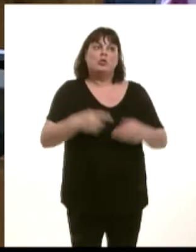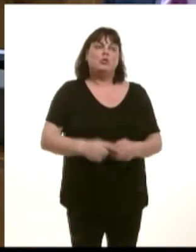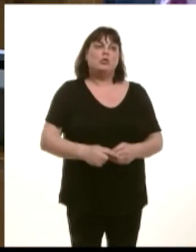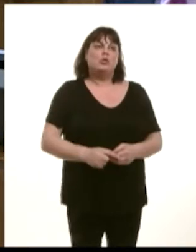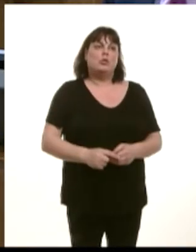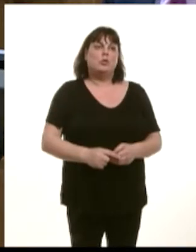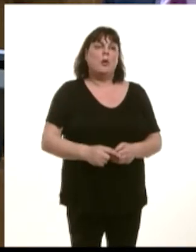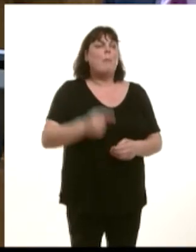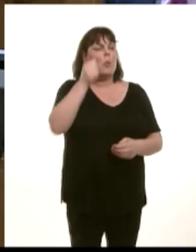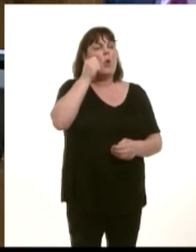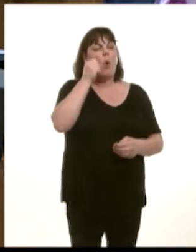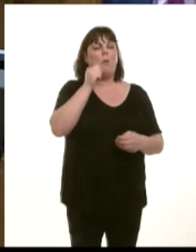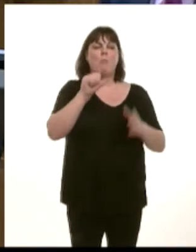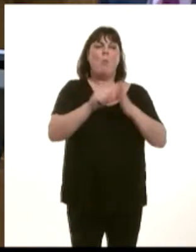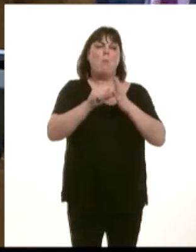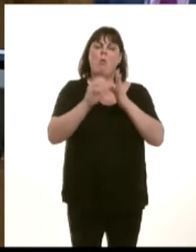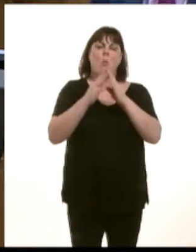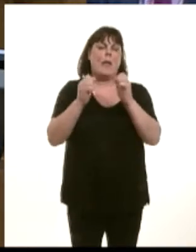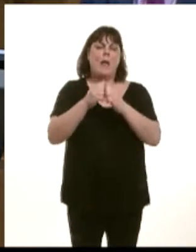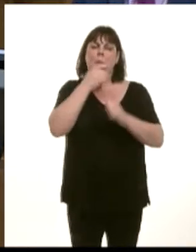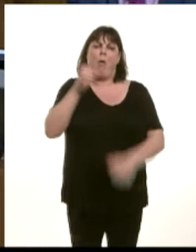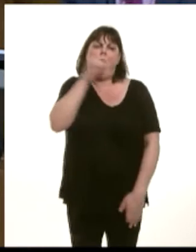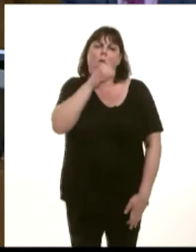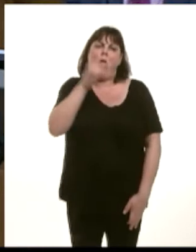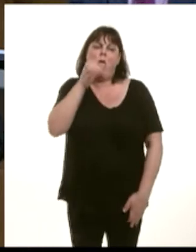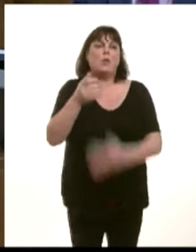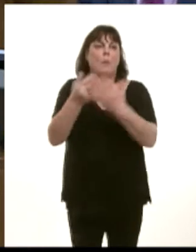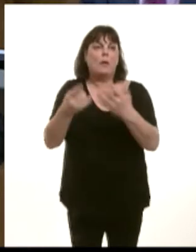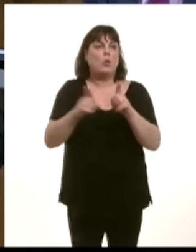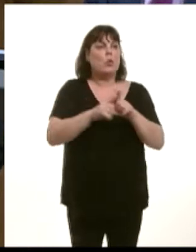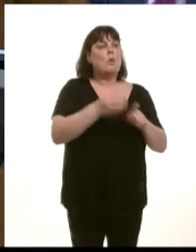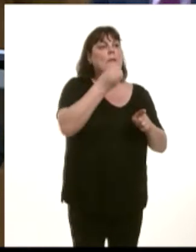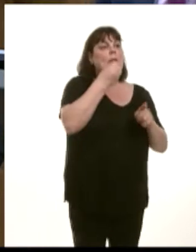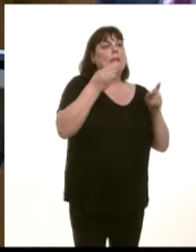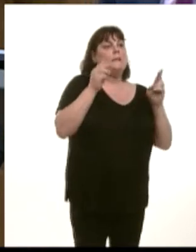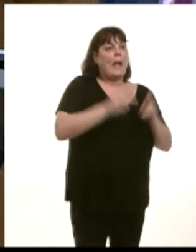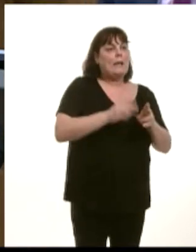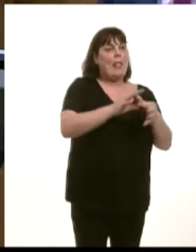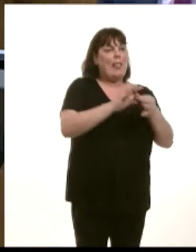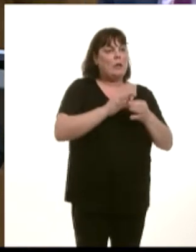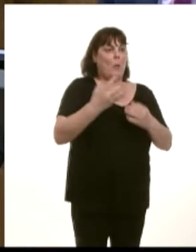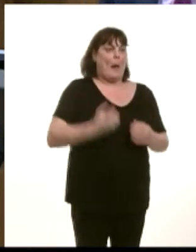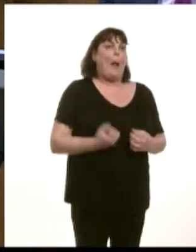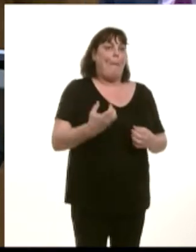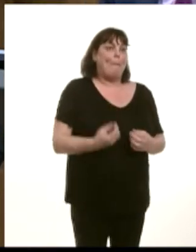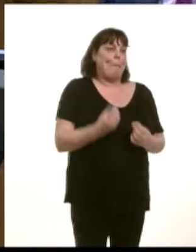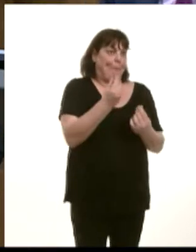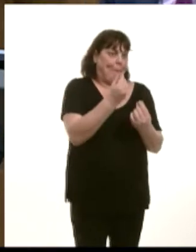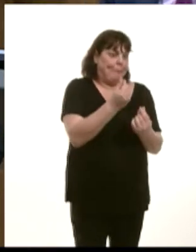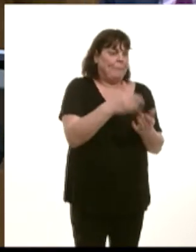the issue of binge drinking remains, and of course the issue of diet is linked to income. That is something that can be quite difficult to break.